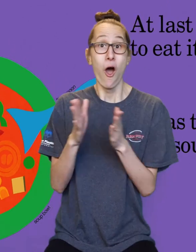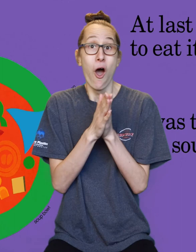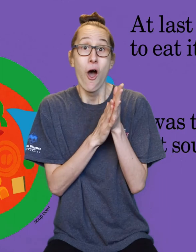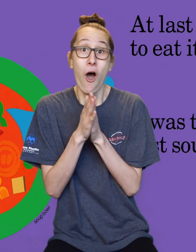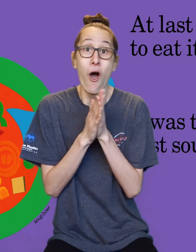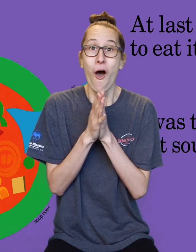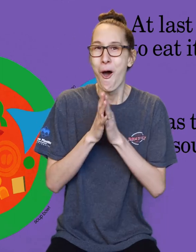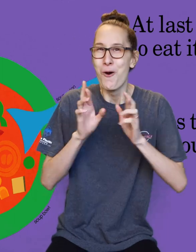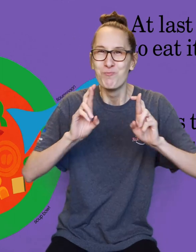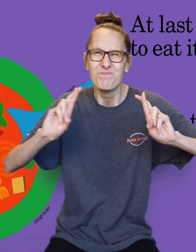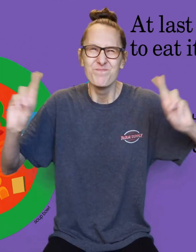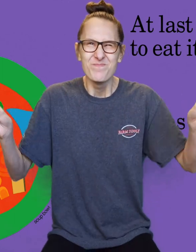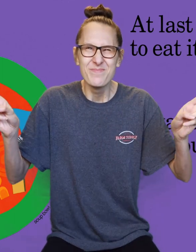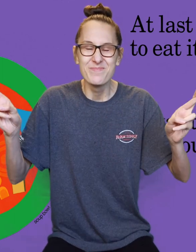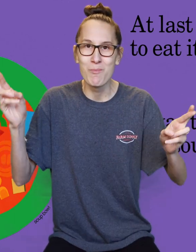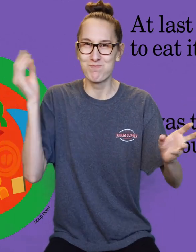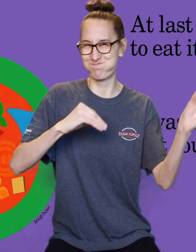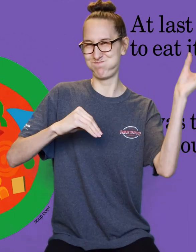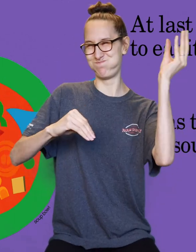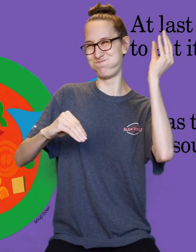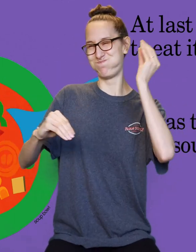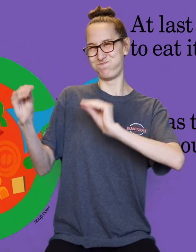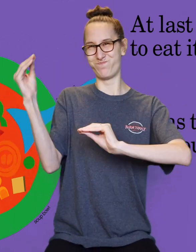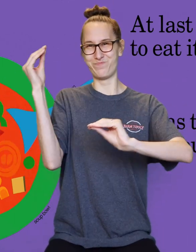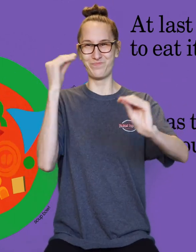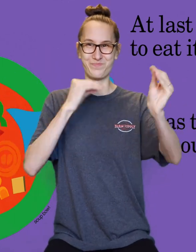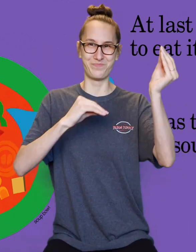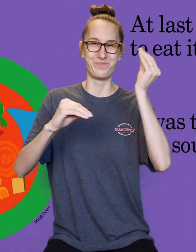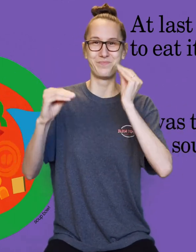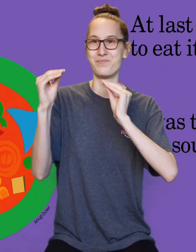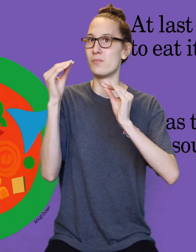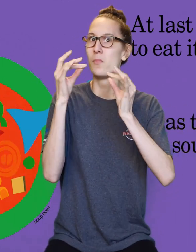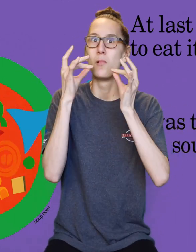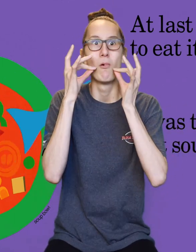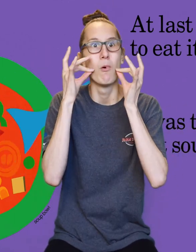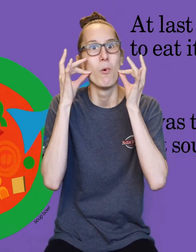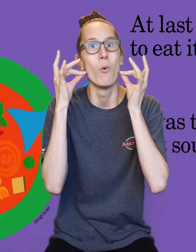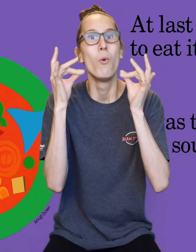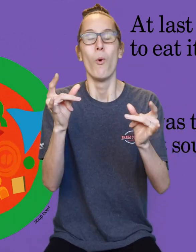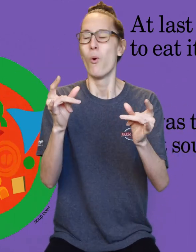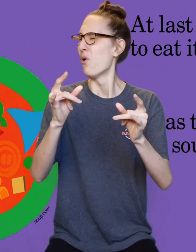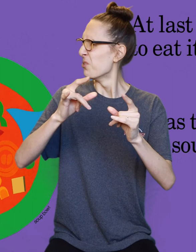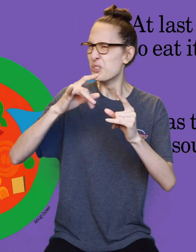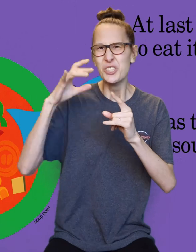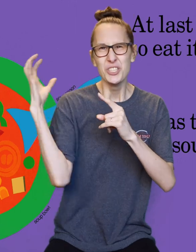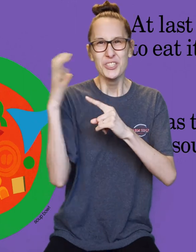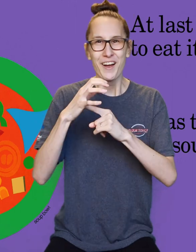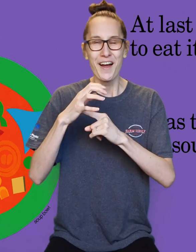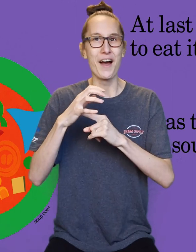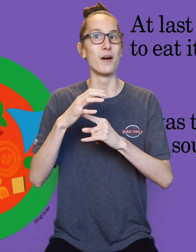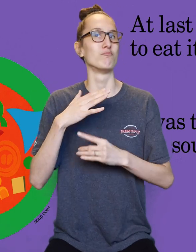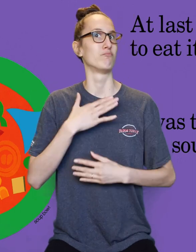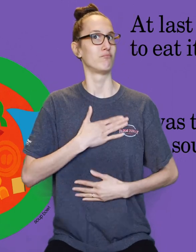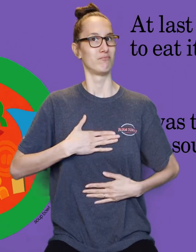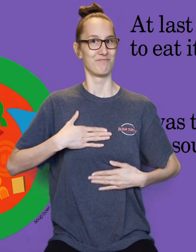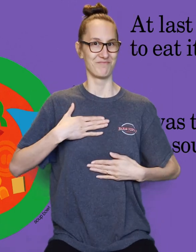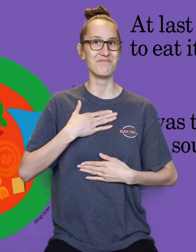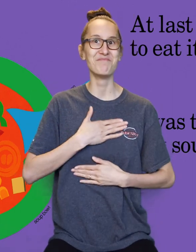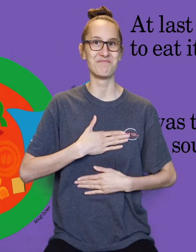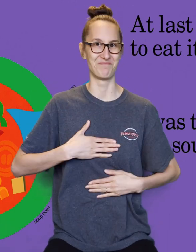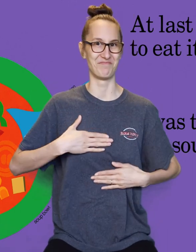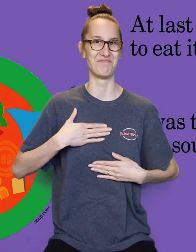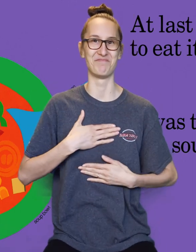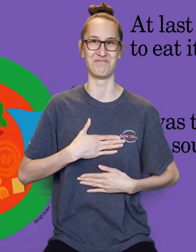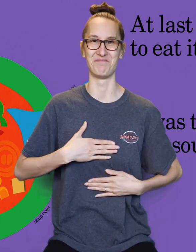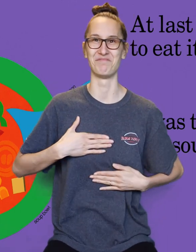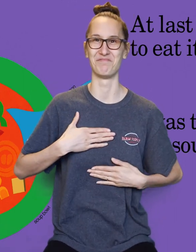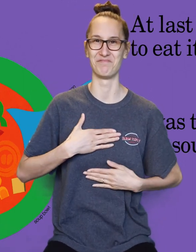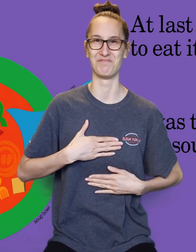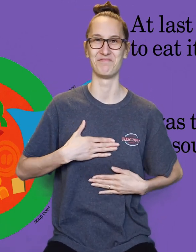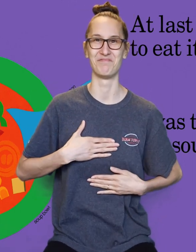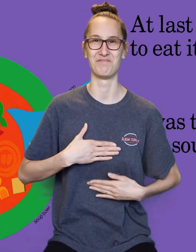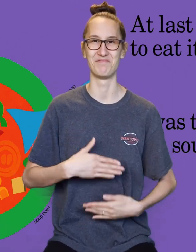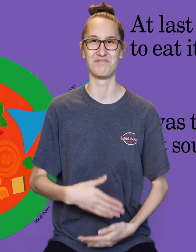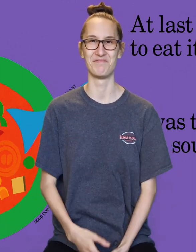At last it's time to eat it all up! It was the best soup ever